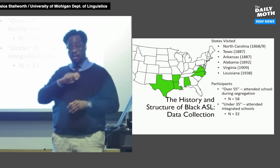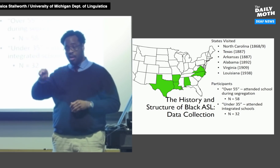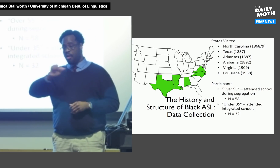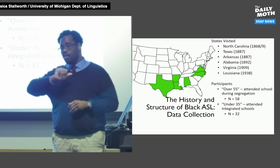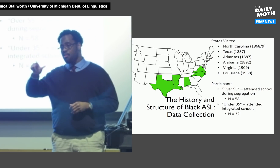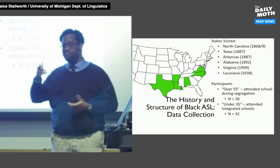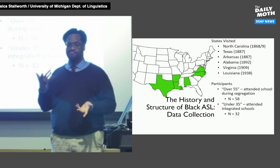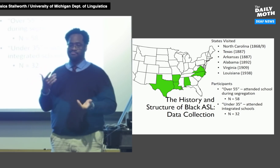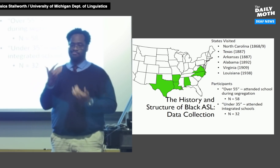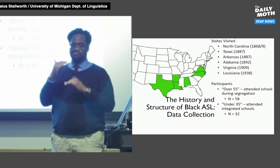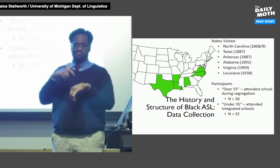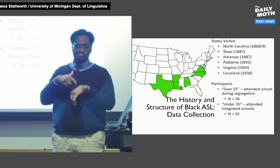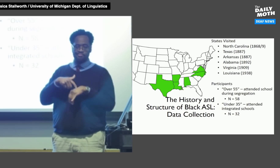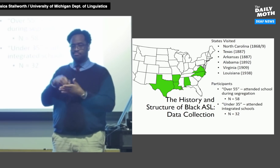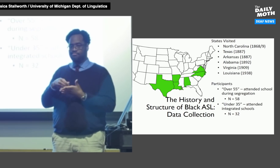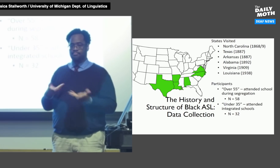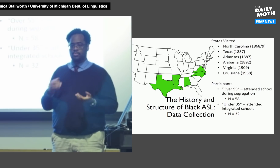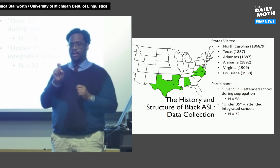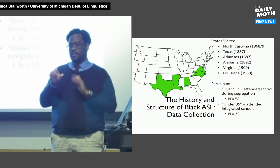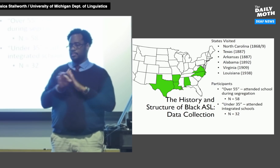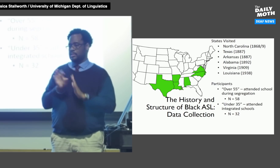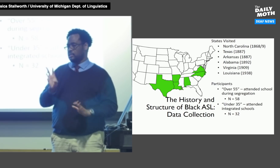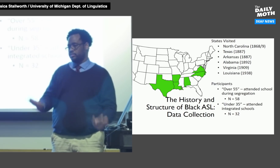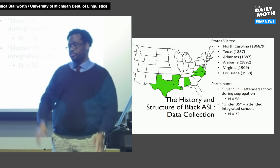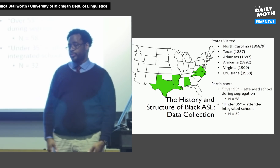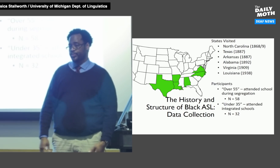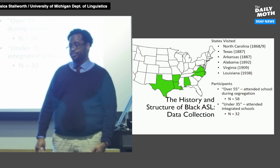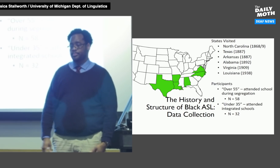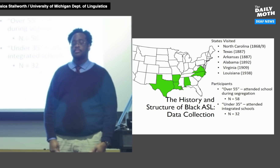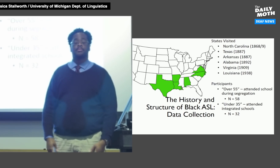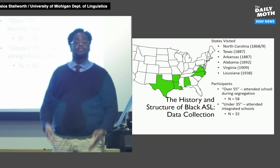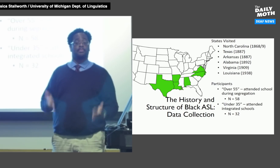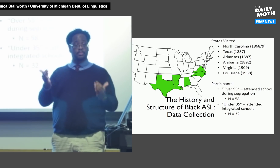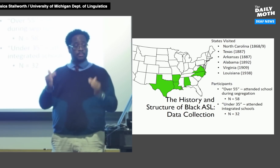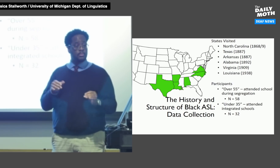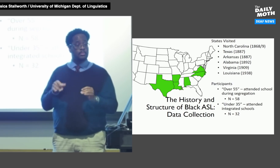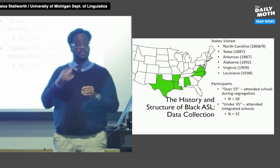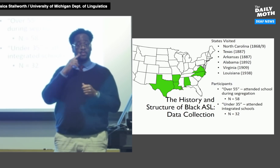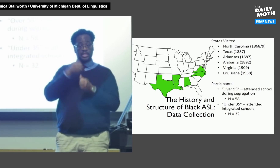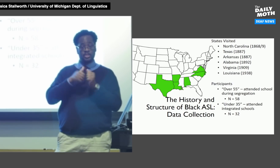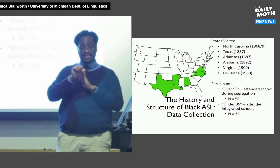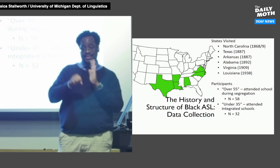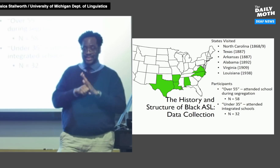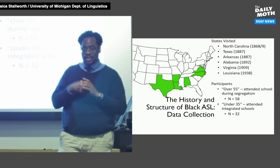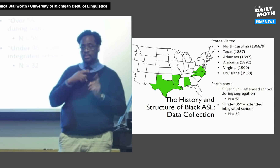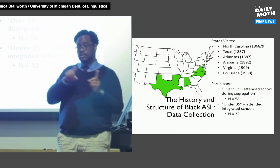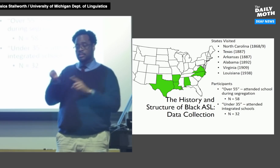I couldn't visit all of them as I had limited time and resources. I had to choose six. For each state I visited,